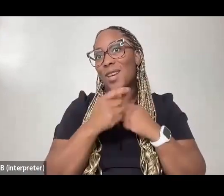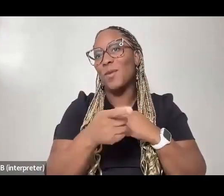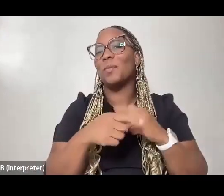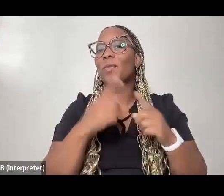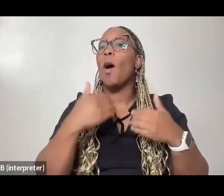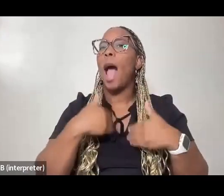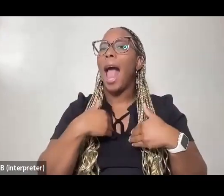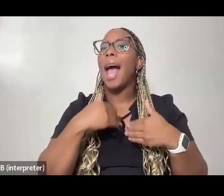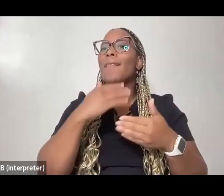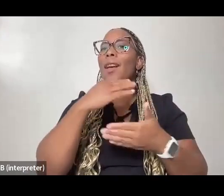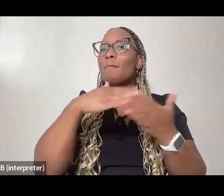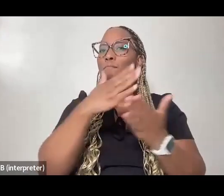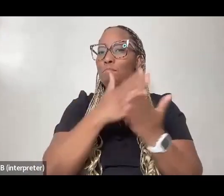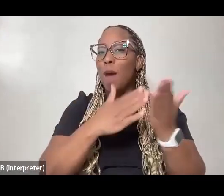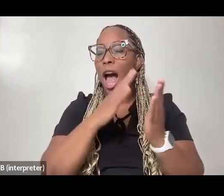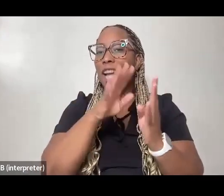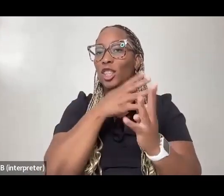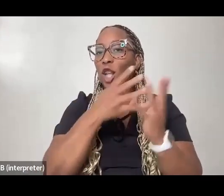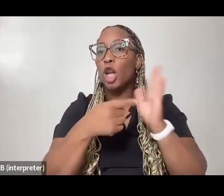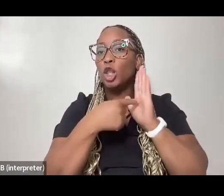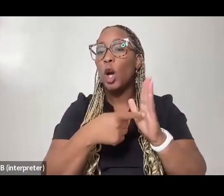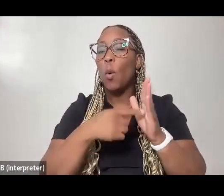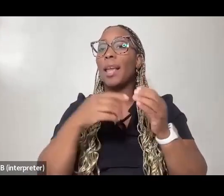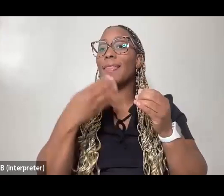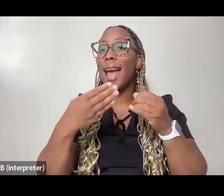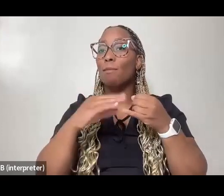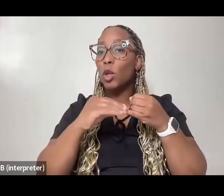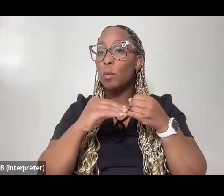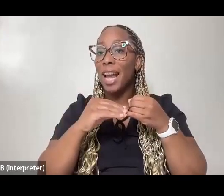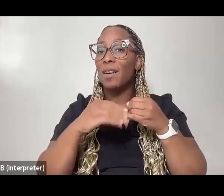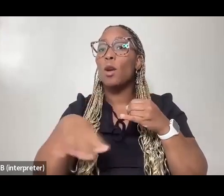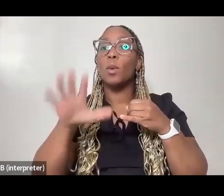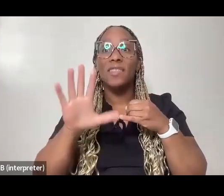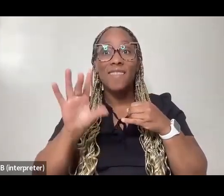chart on my screen that is showing that blueberries was 58%